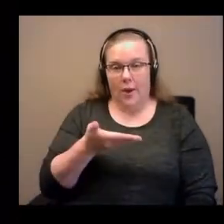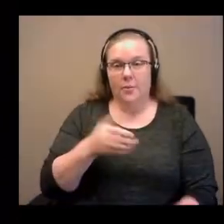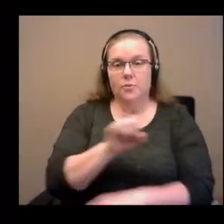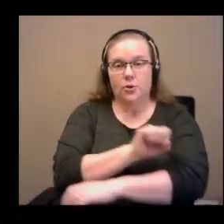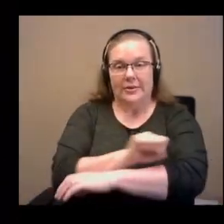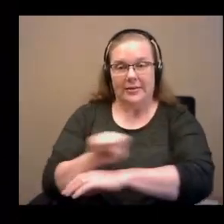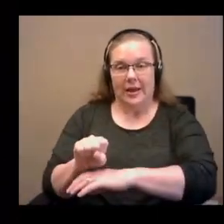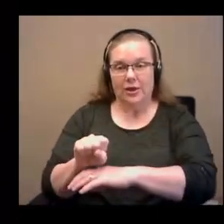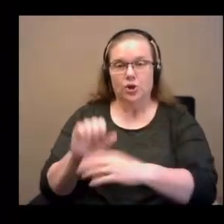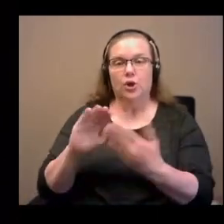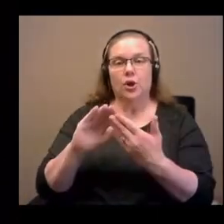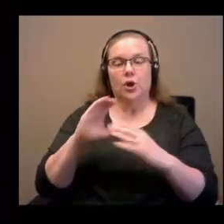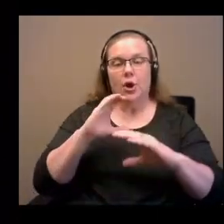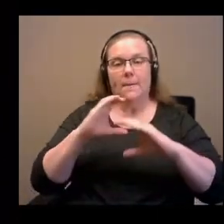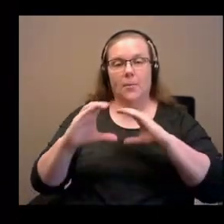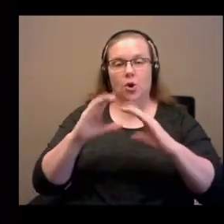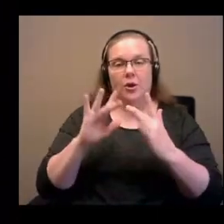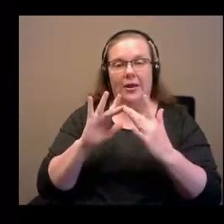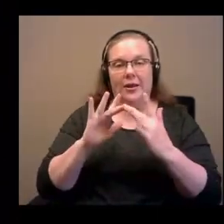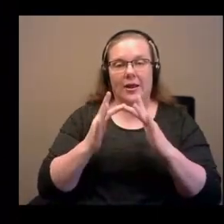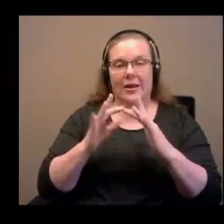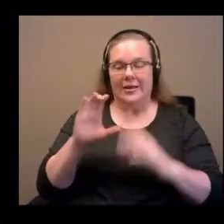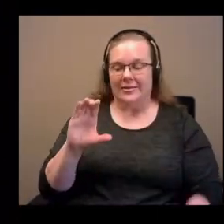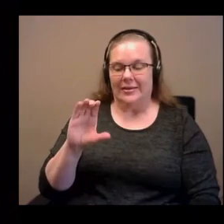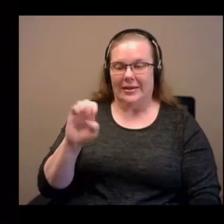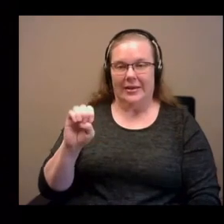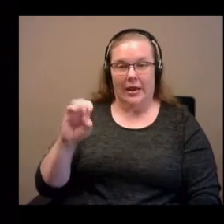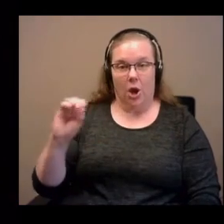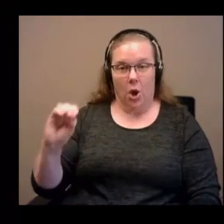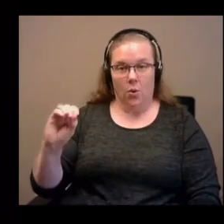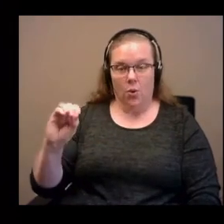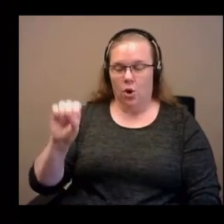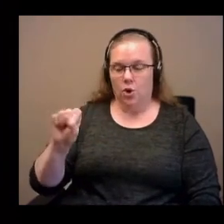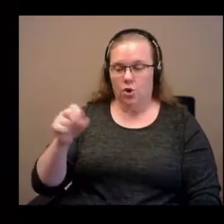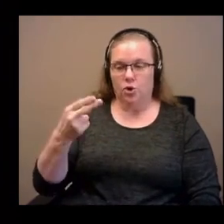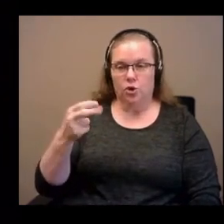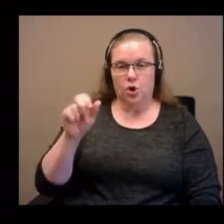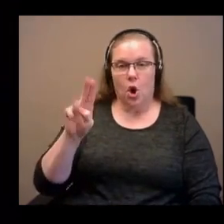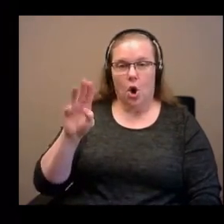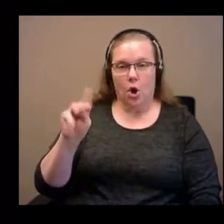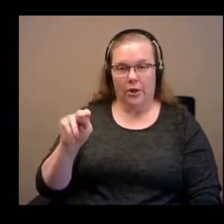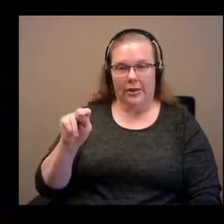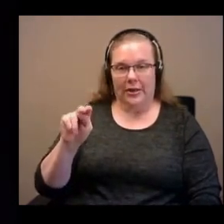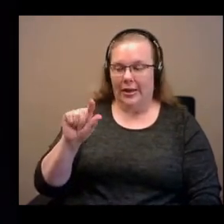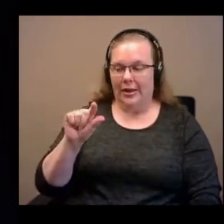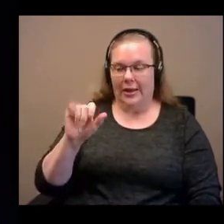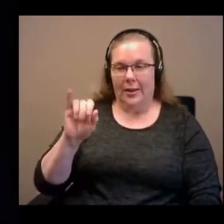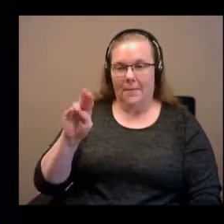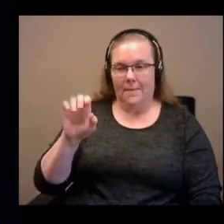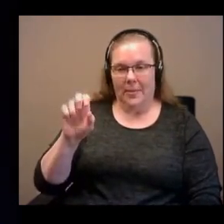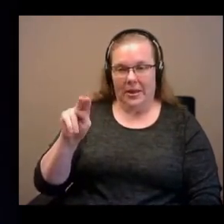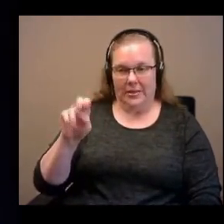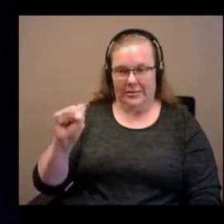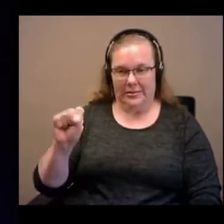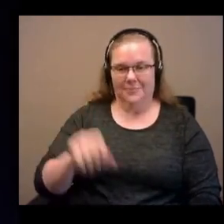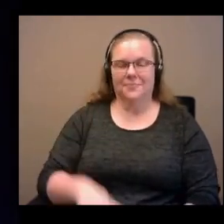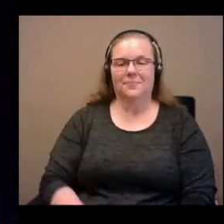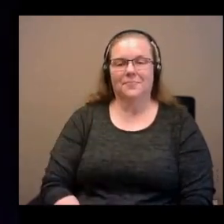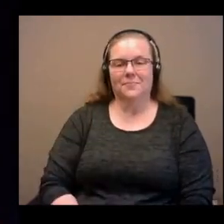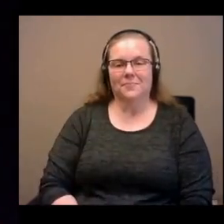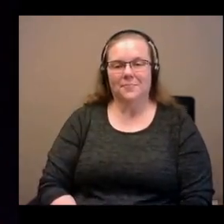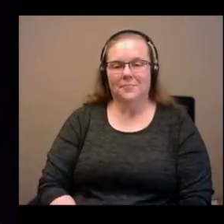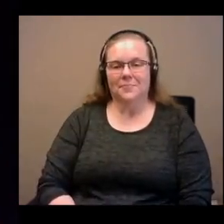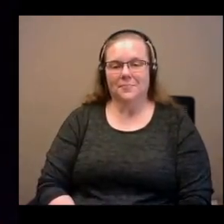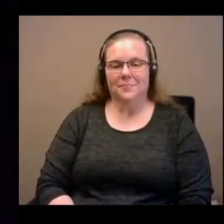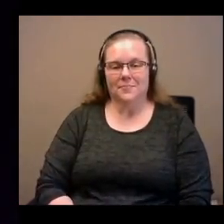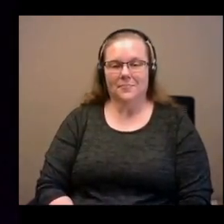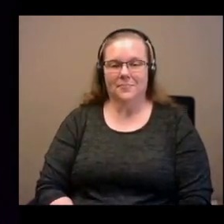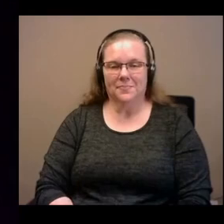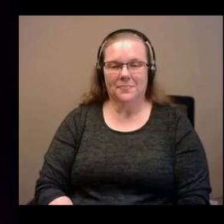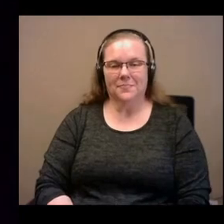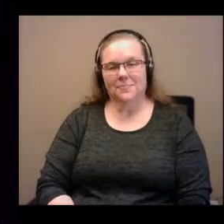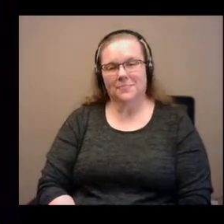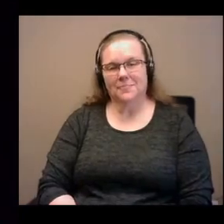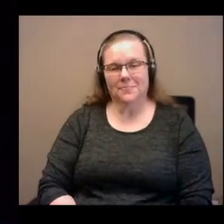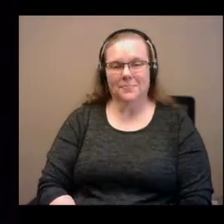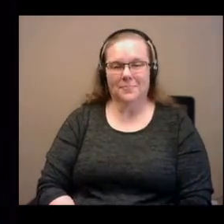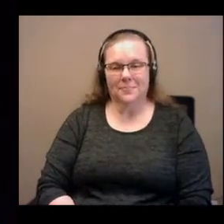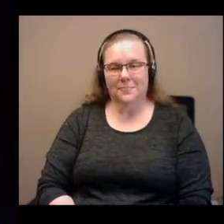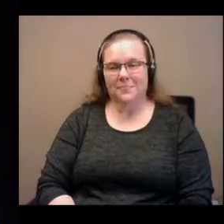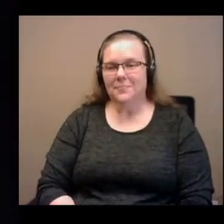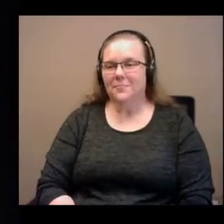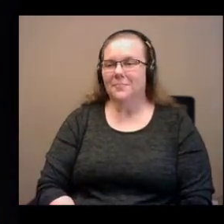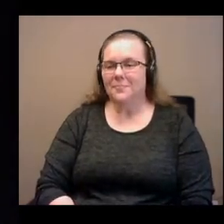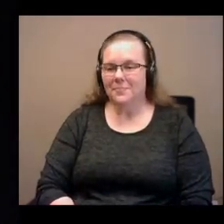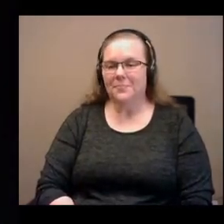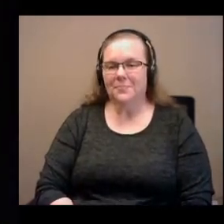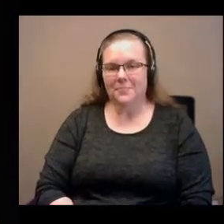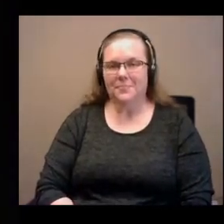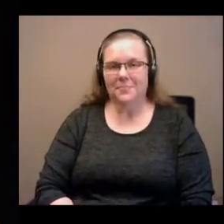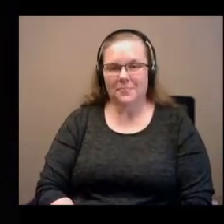Communications Network CEO, Sean Gibbons. SEAN GIBBONS: